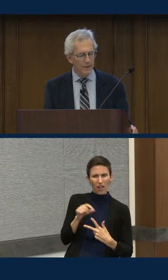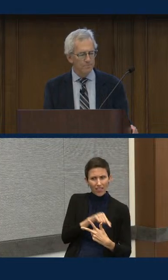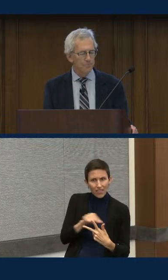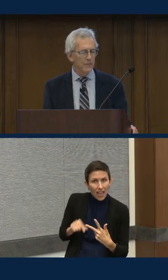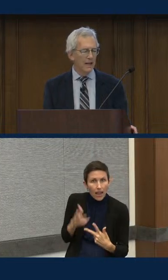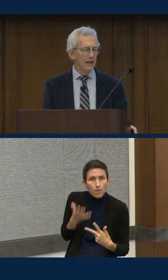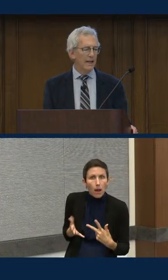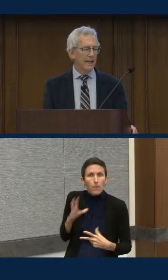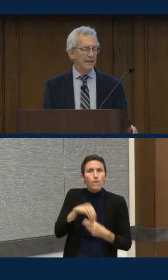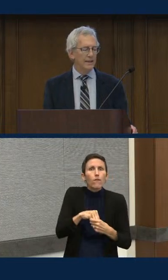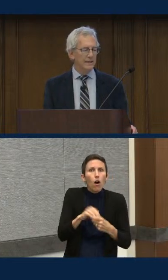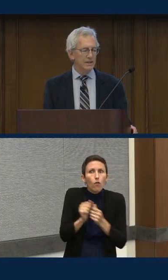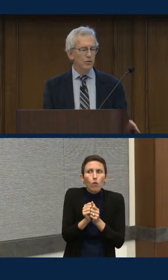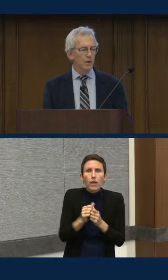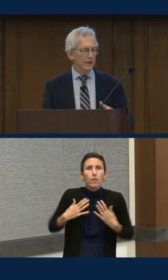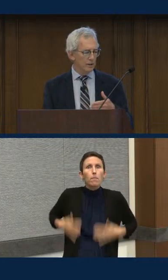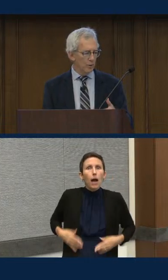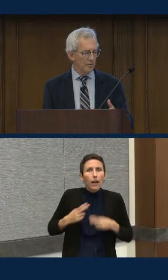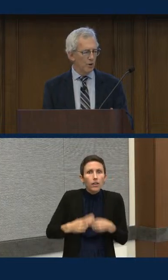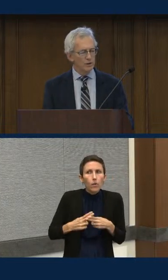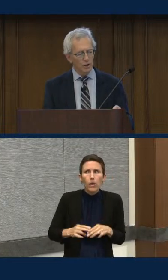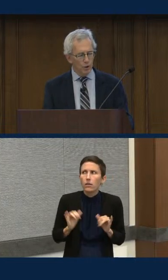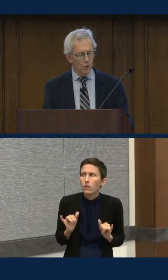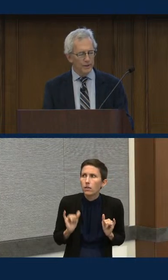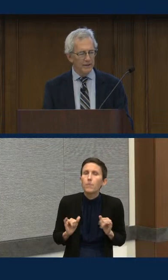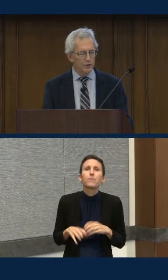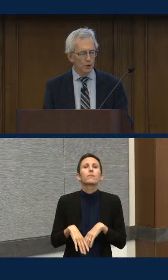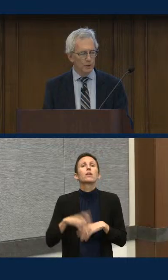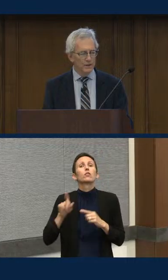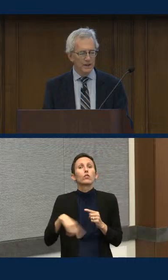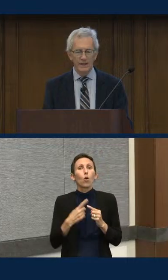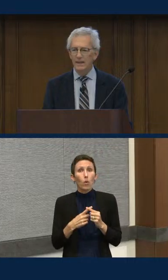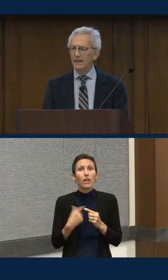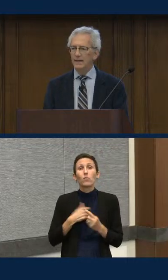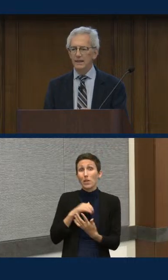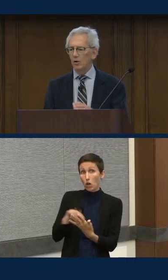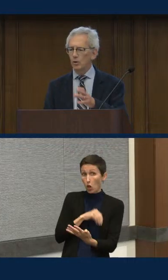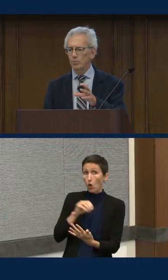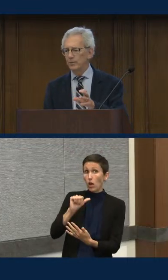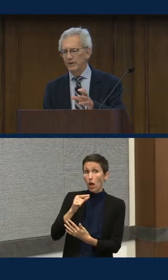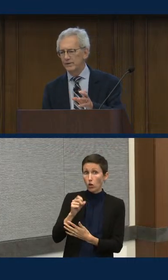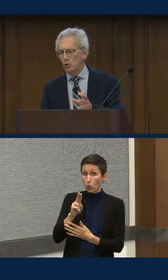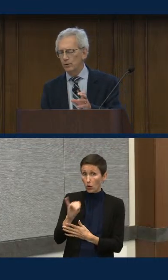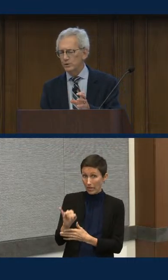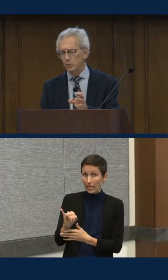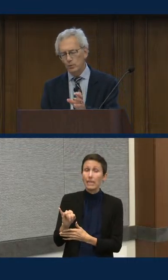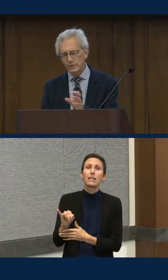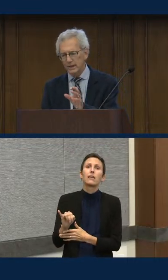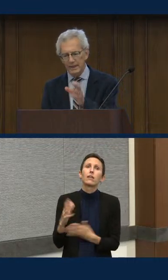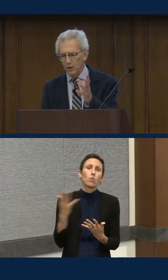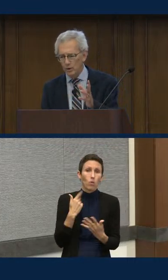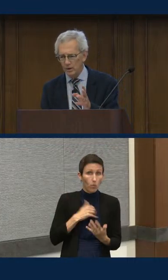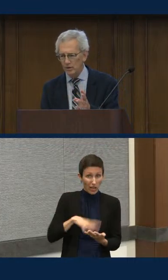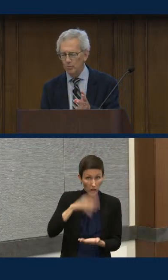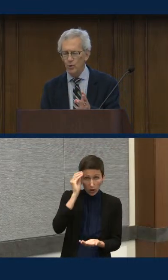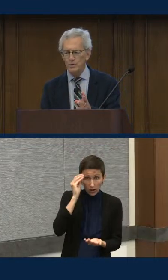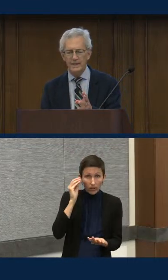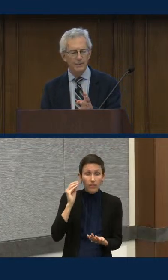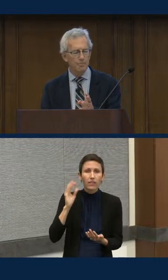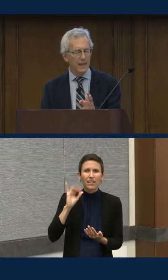weight. And indeed when Greg cloned the agouti gene all it